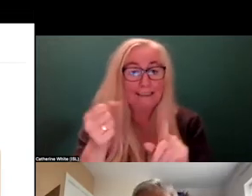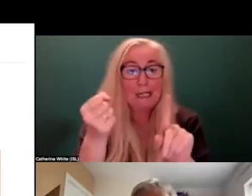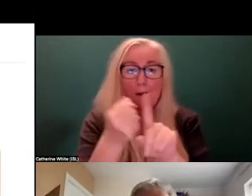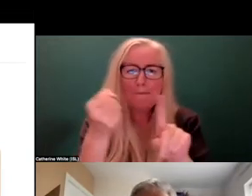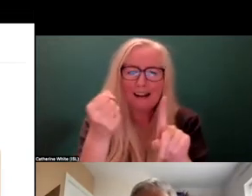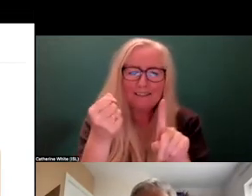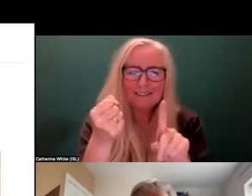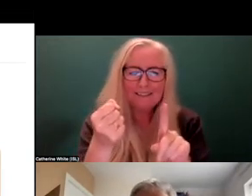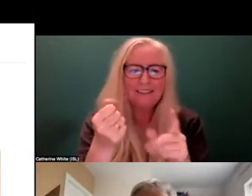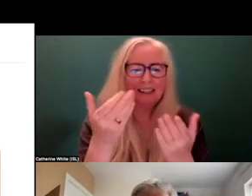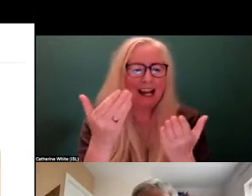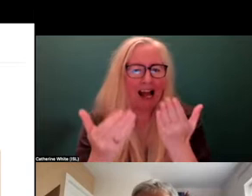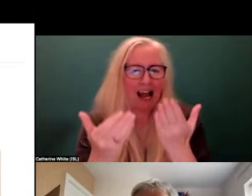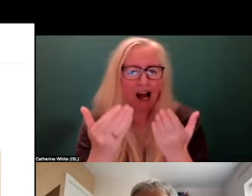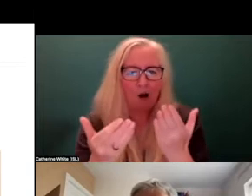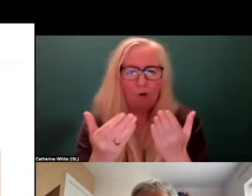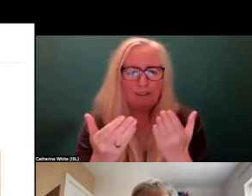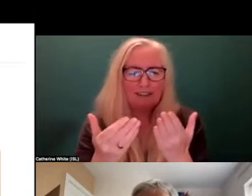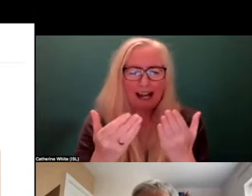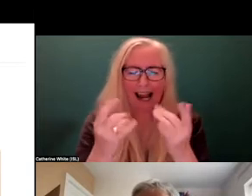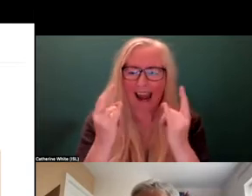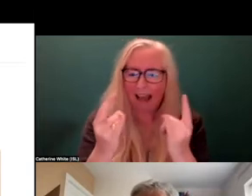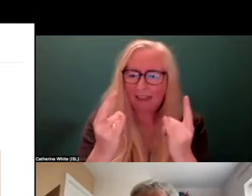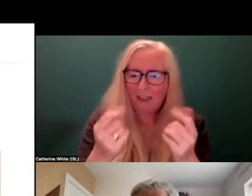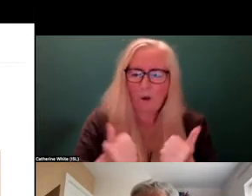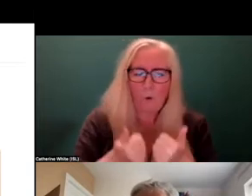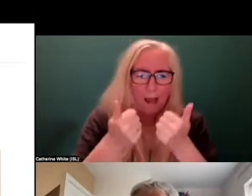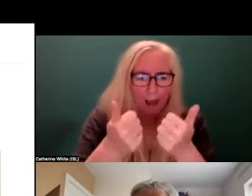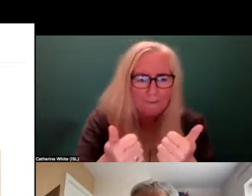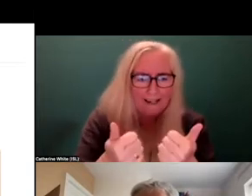What it impacts on is our human performance, our health and well-being